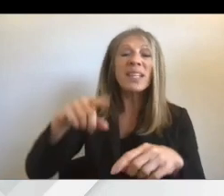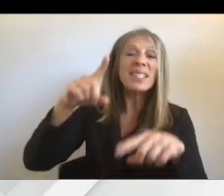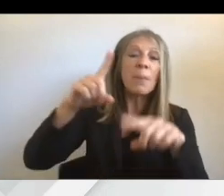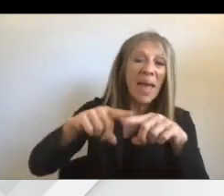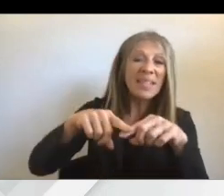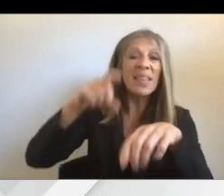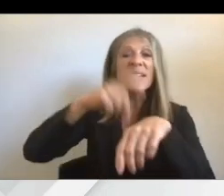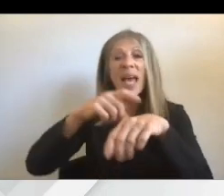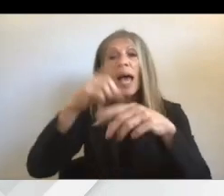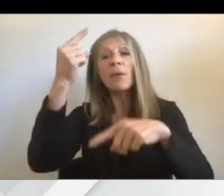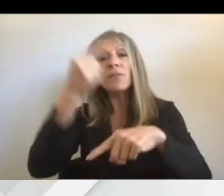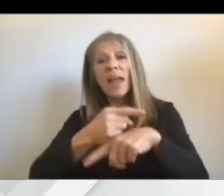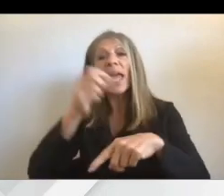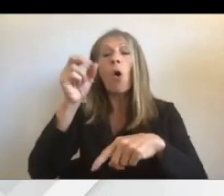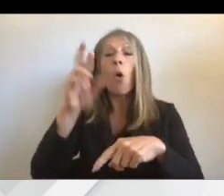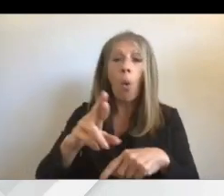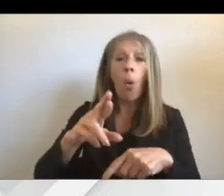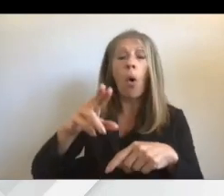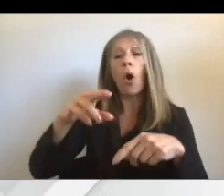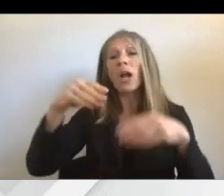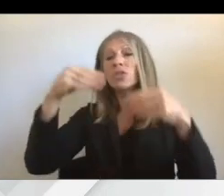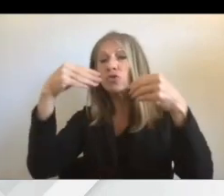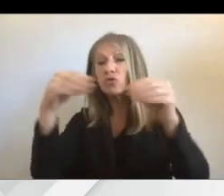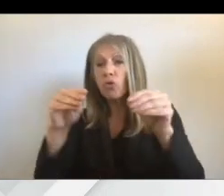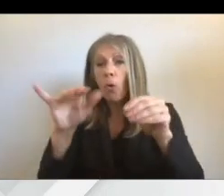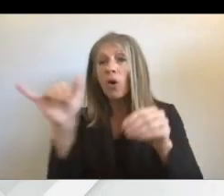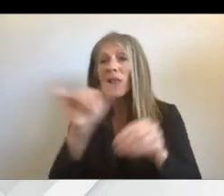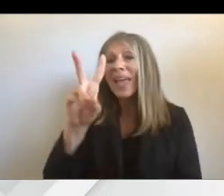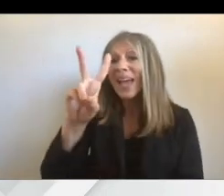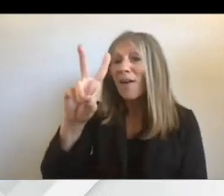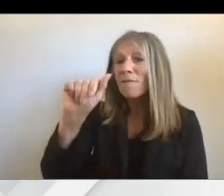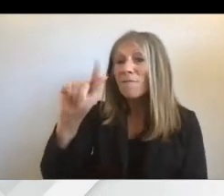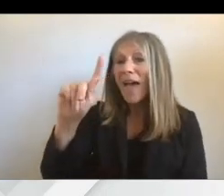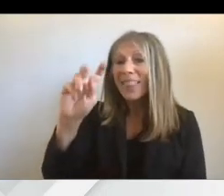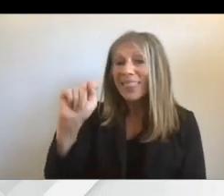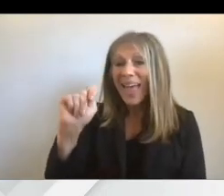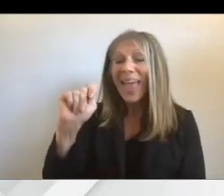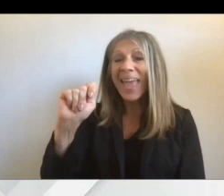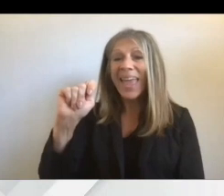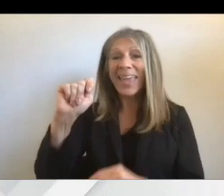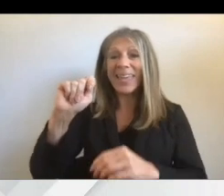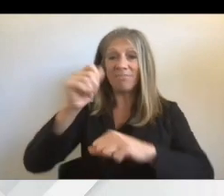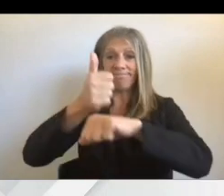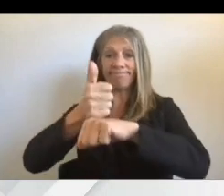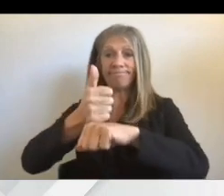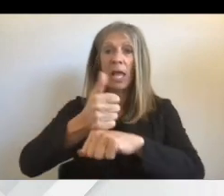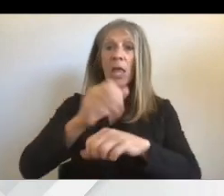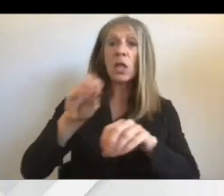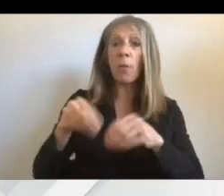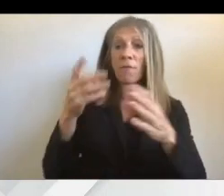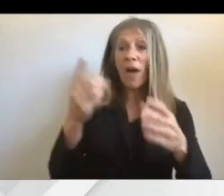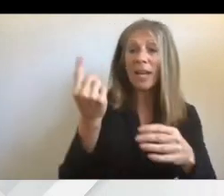retail store, such as valet stands, that are provided only during certain hours, are not